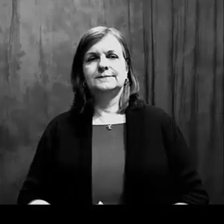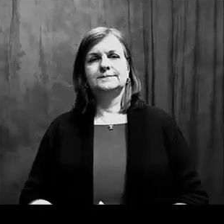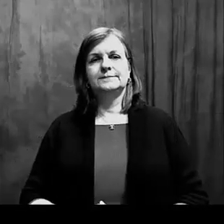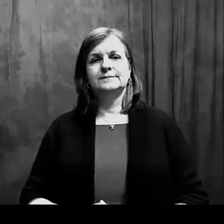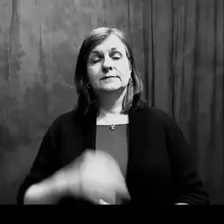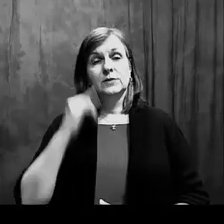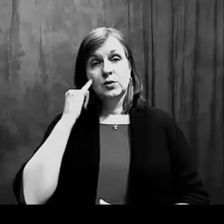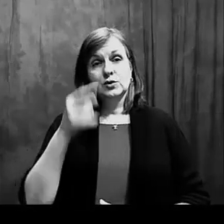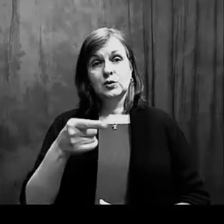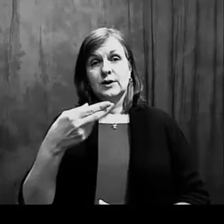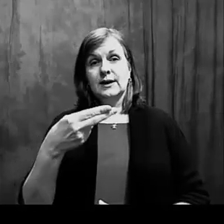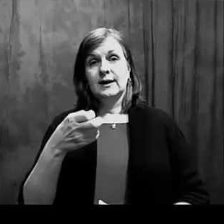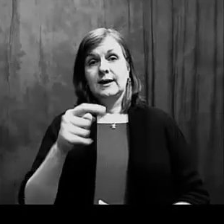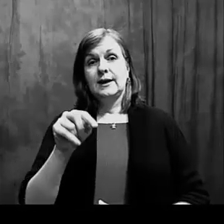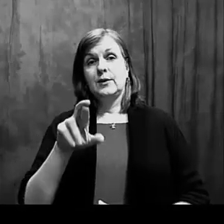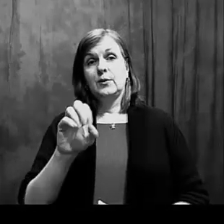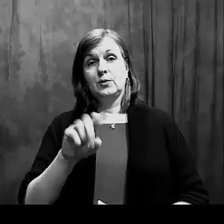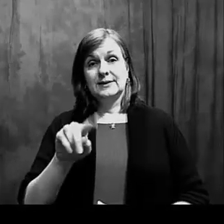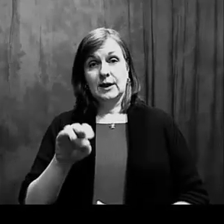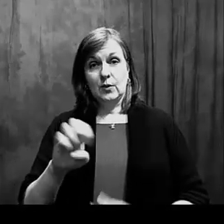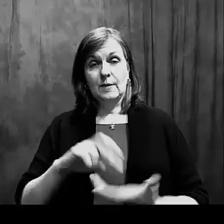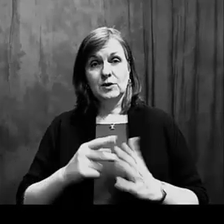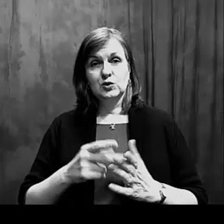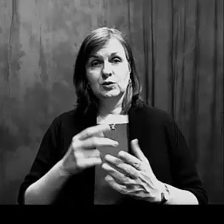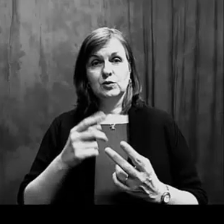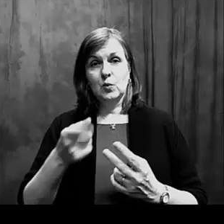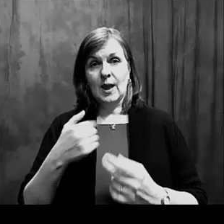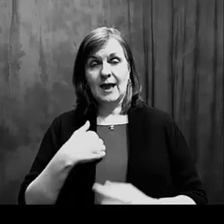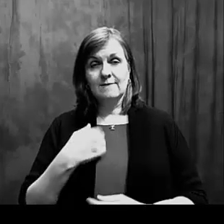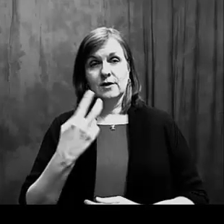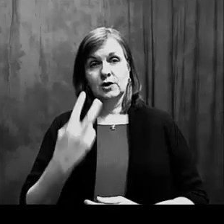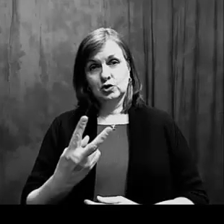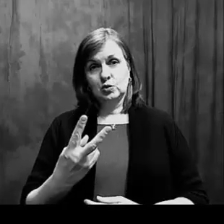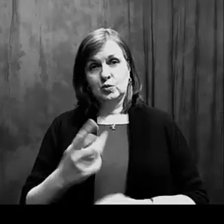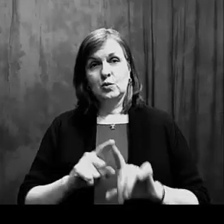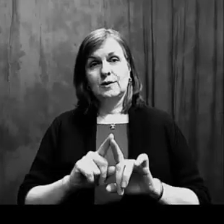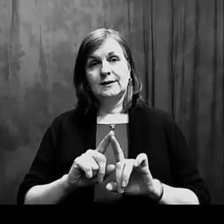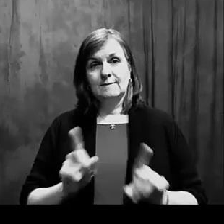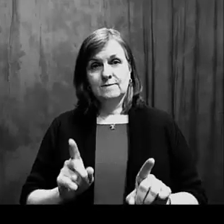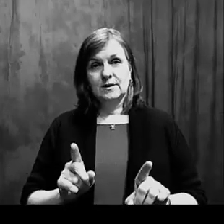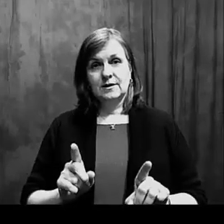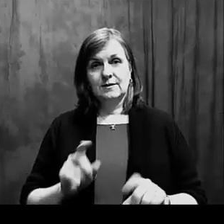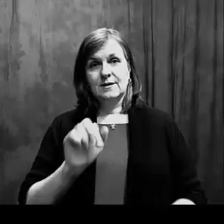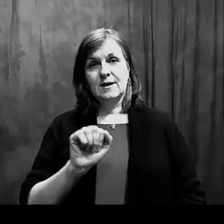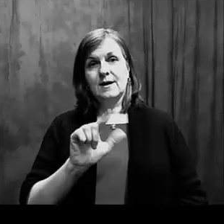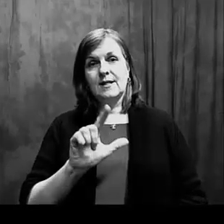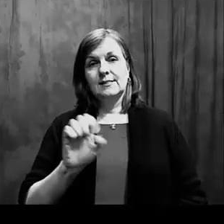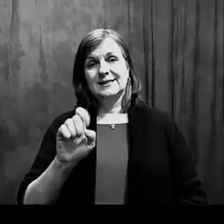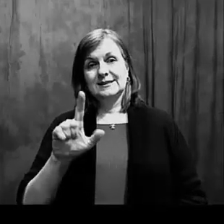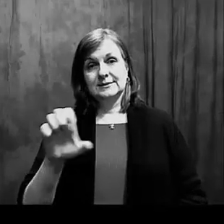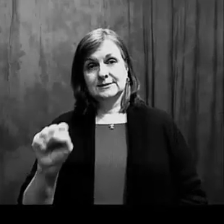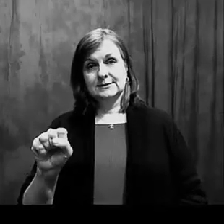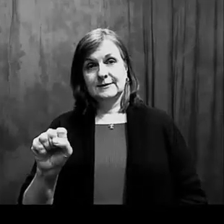so if you are a heterozygote - it means that you have two different